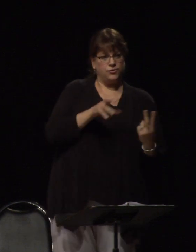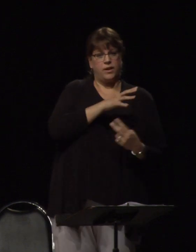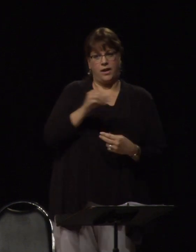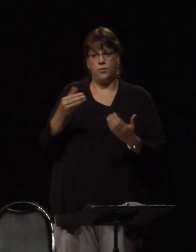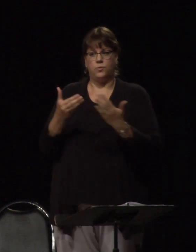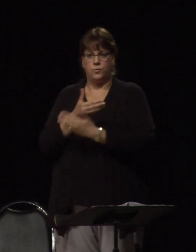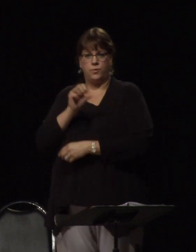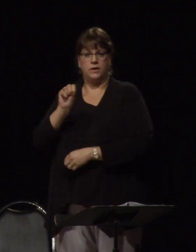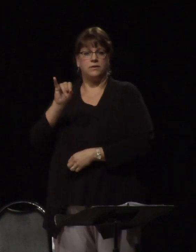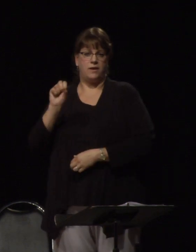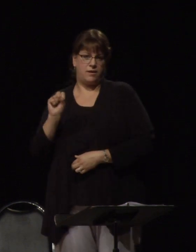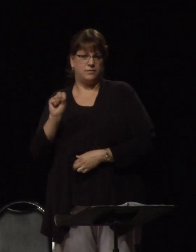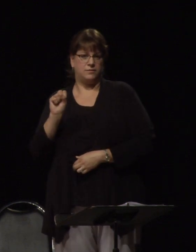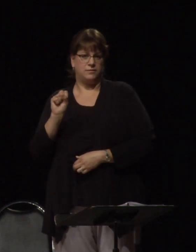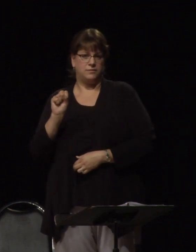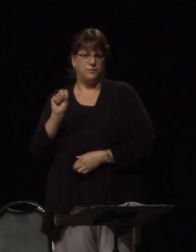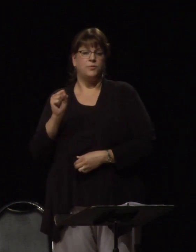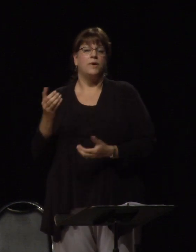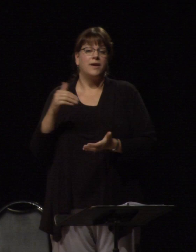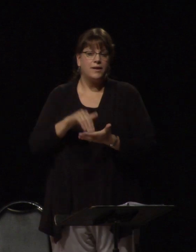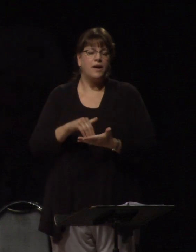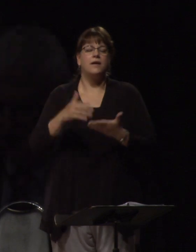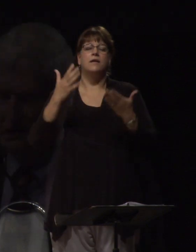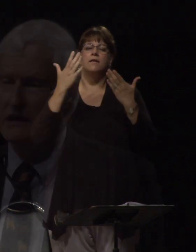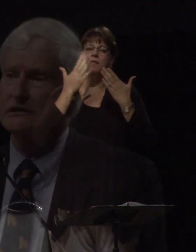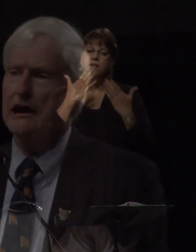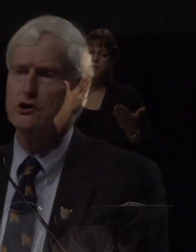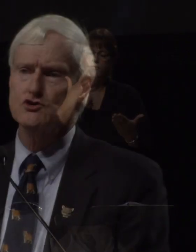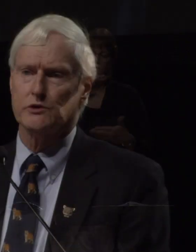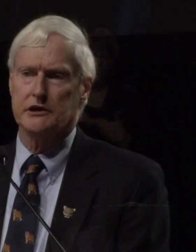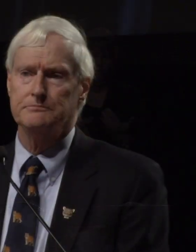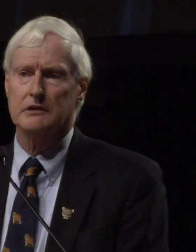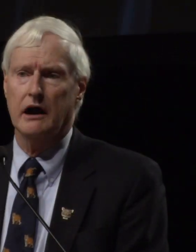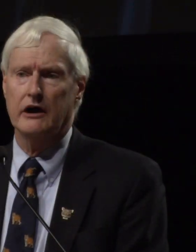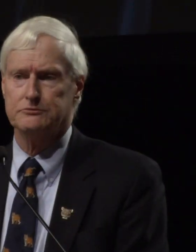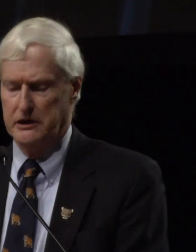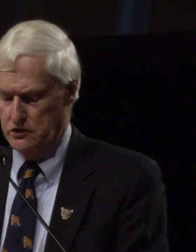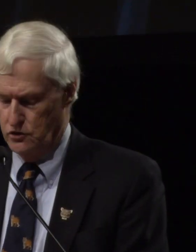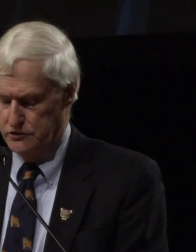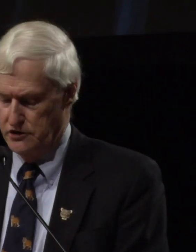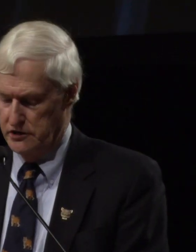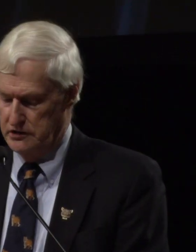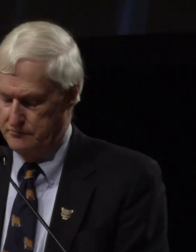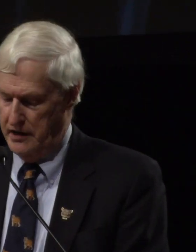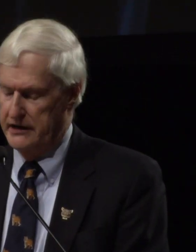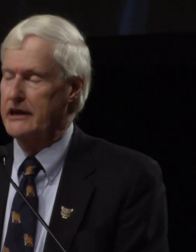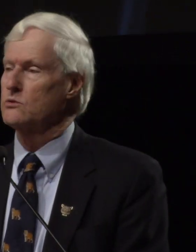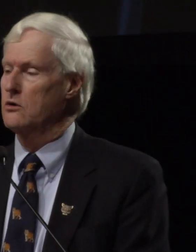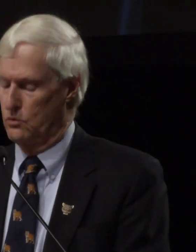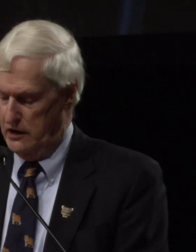PROJECT, HEARTFELT THANKS. NOW USUALLY I SPEND A GOOD DEAL OF MY ANNUAL WELCOME BACK